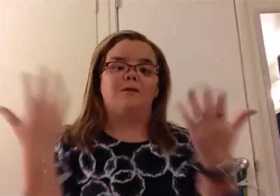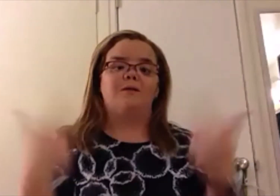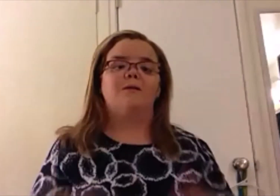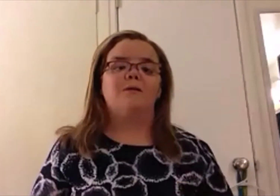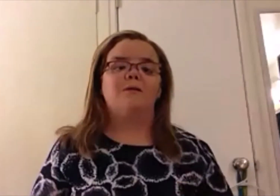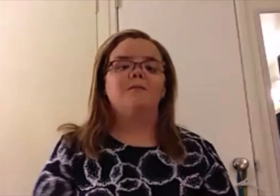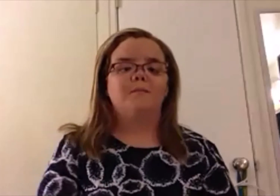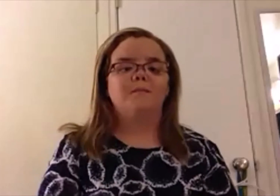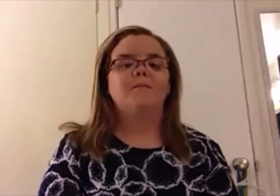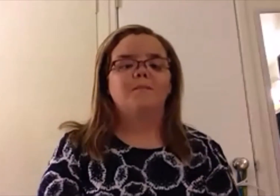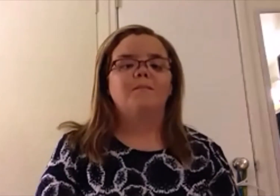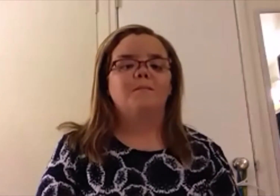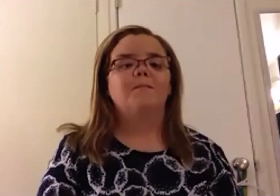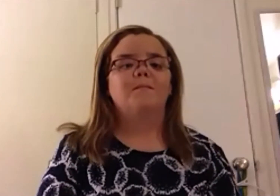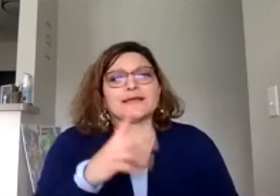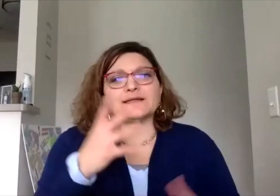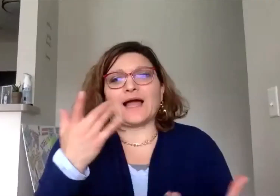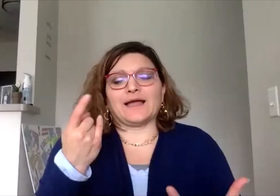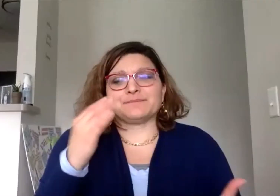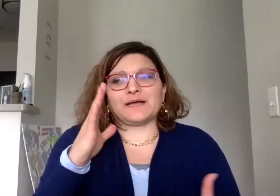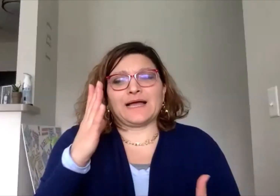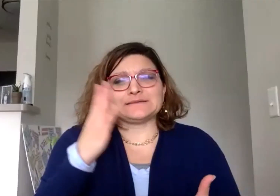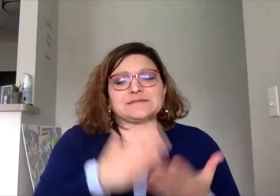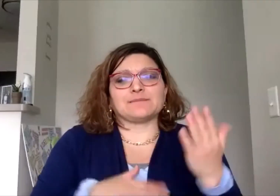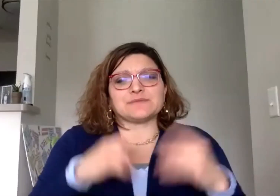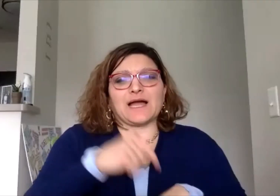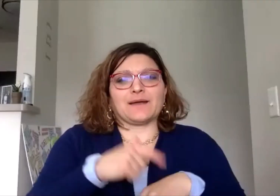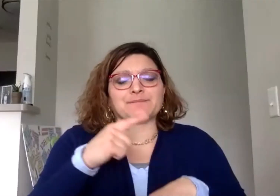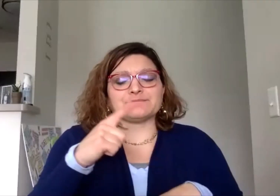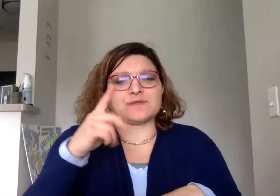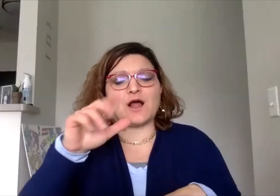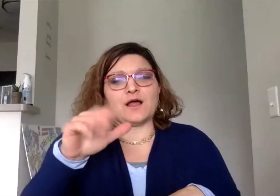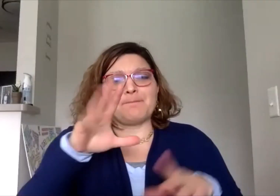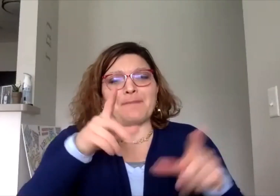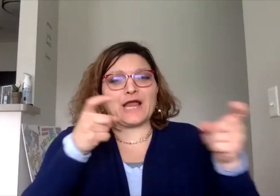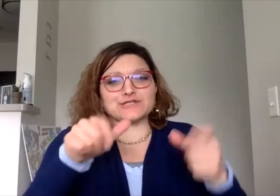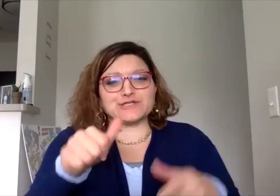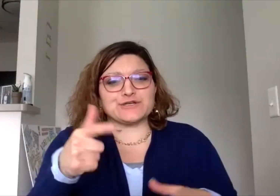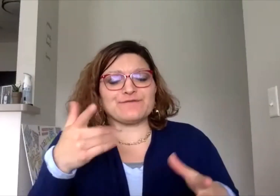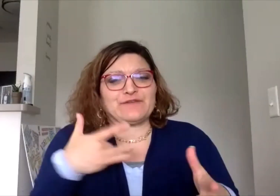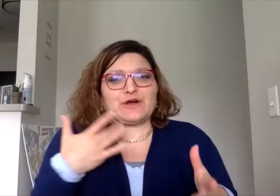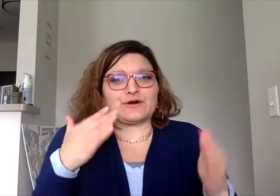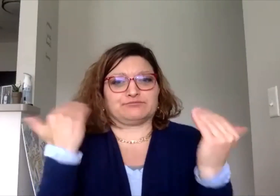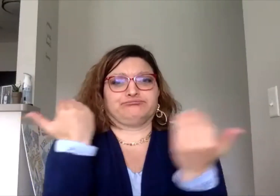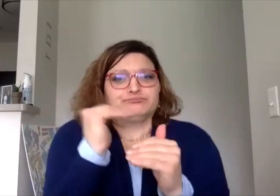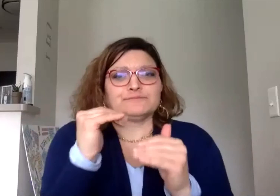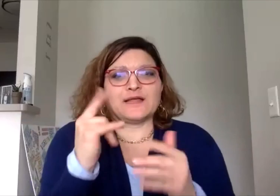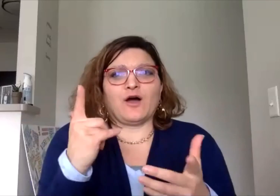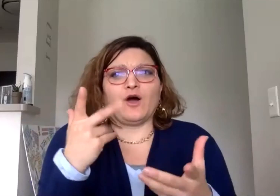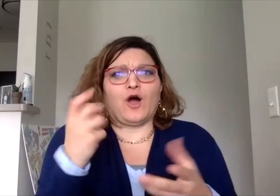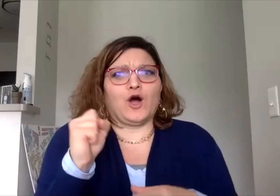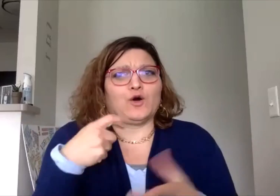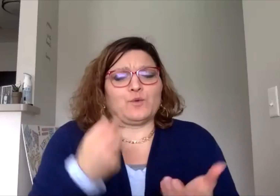Sometimes managers feel oh we're spending money it's not using it but its available